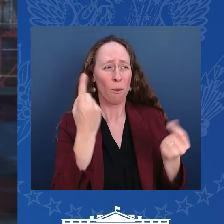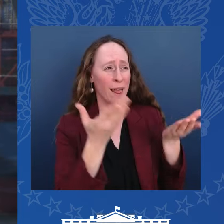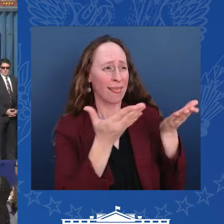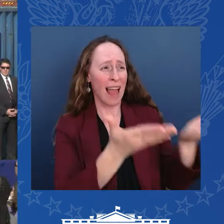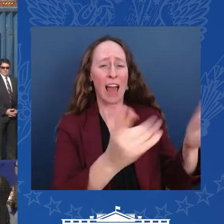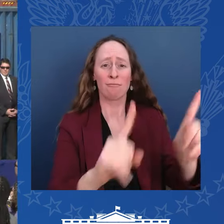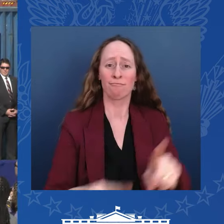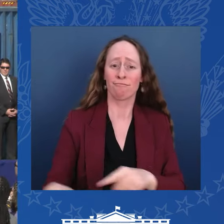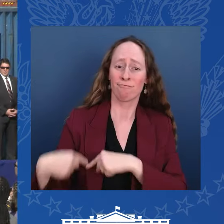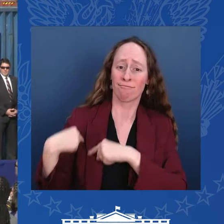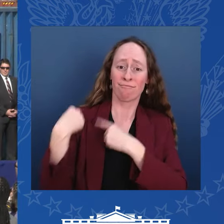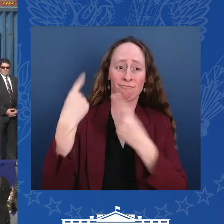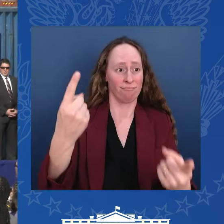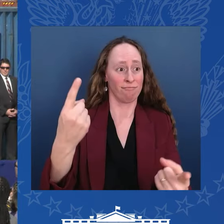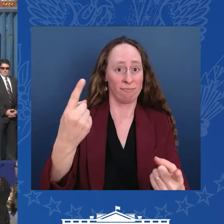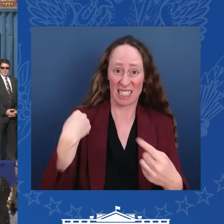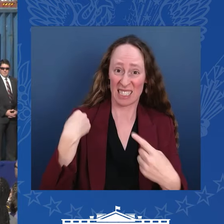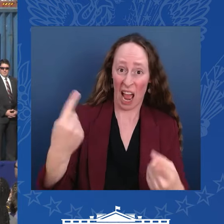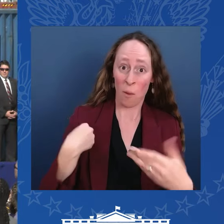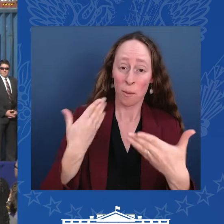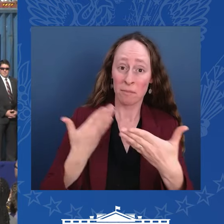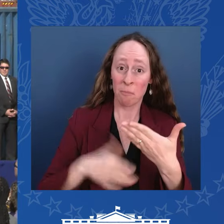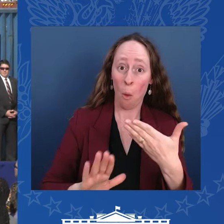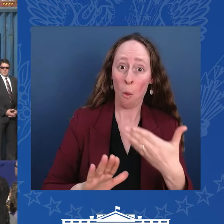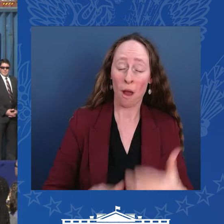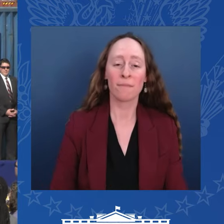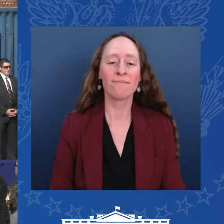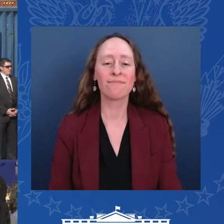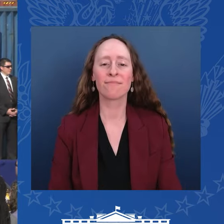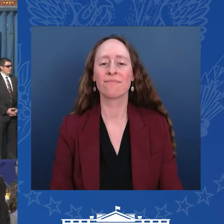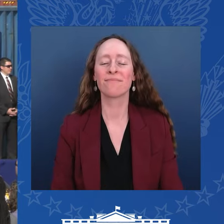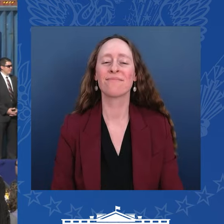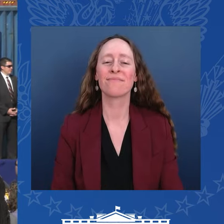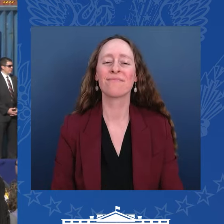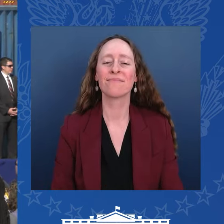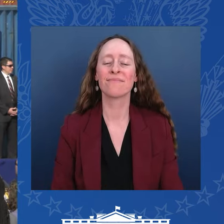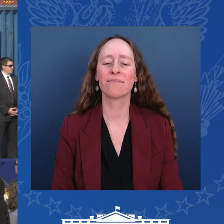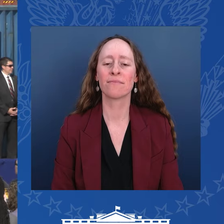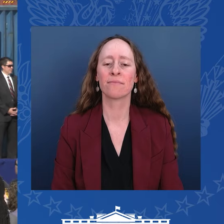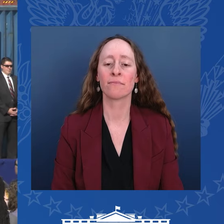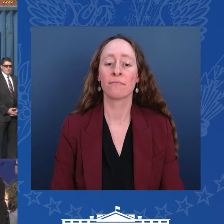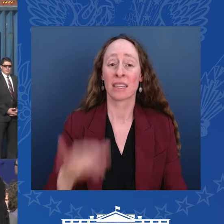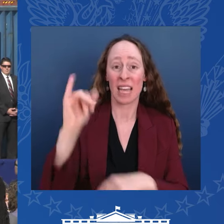As a state, we face a terrible tragedy. And in that moment. We did exactly what Marylanders always do.